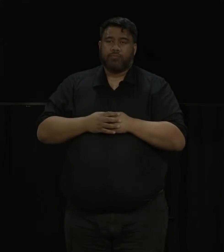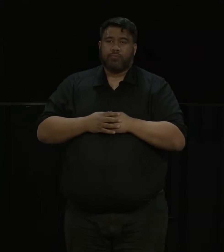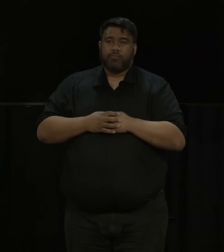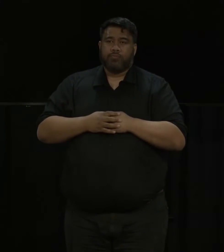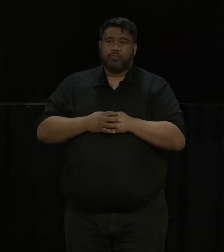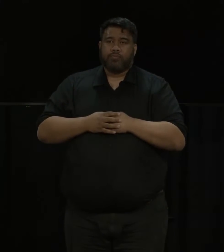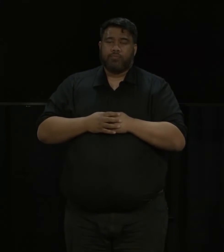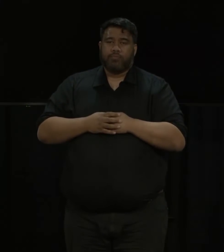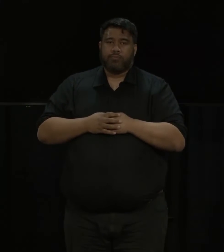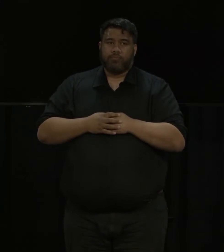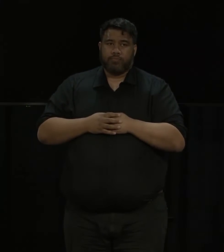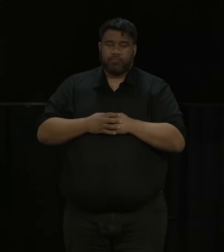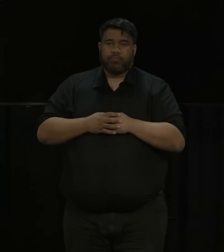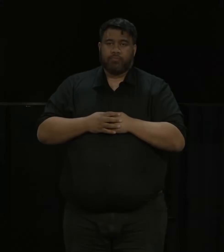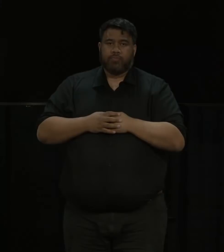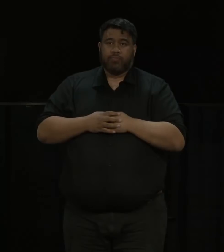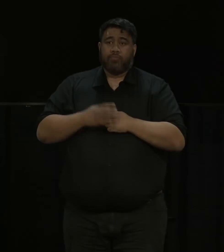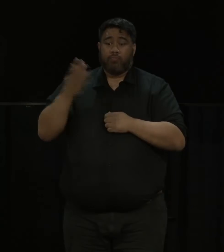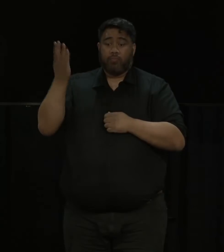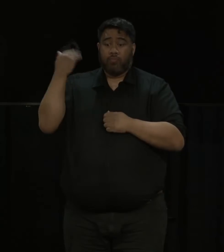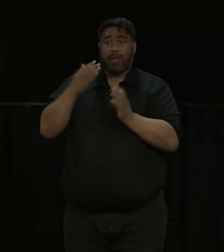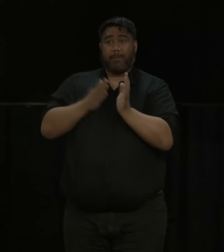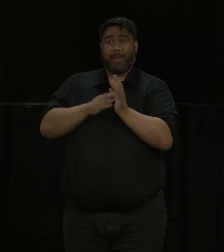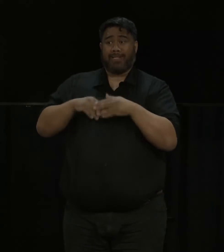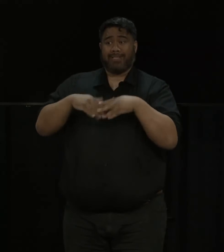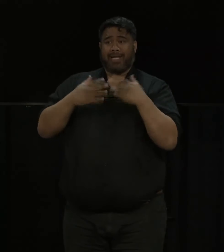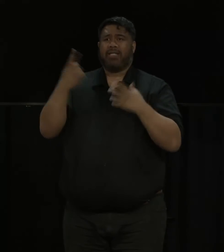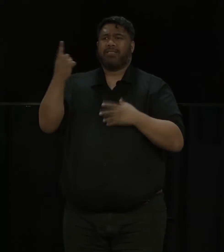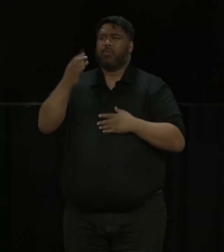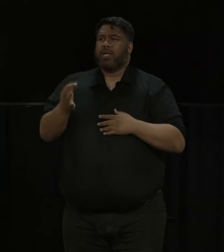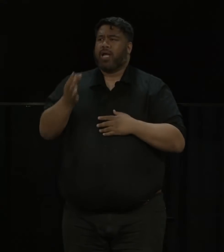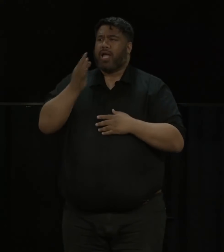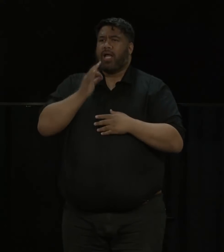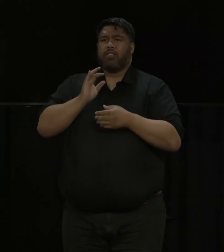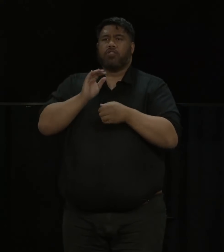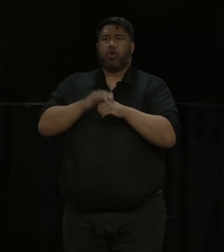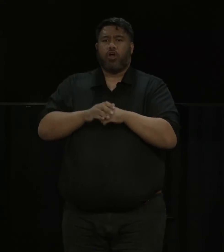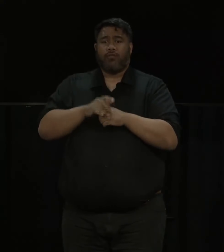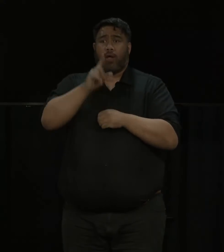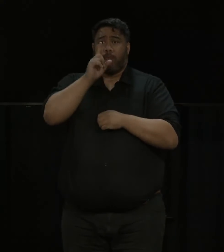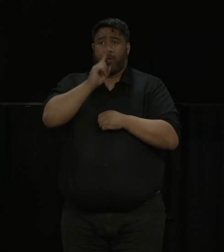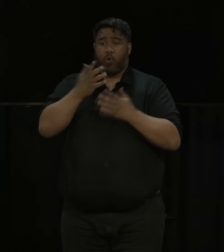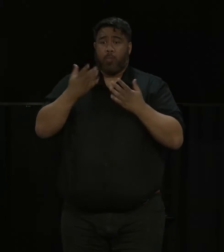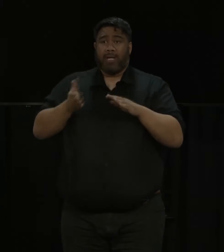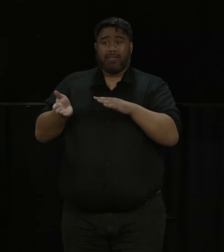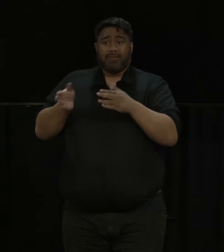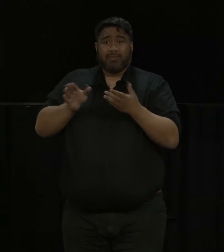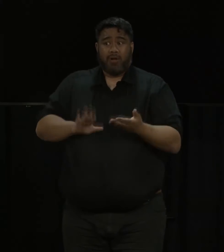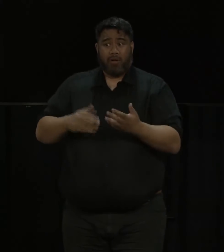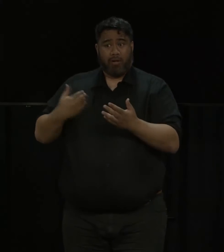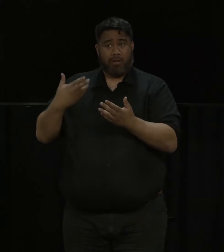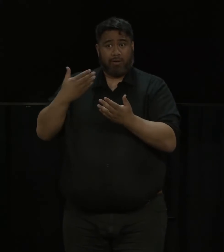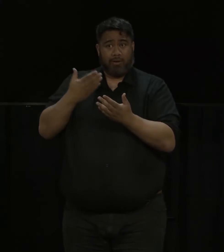They are included in the overall figure of 87.